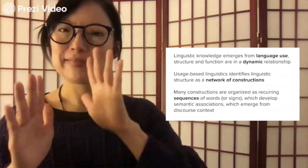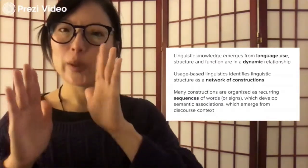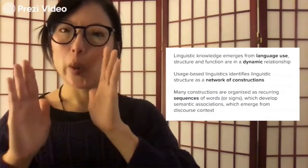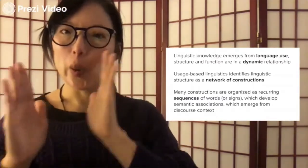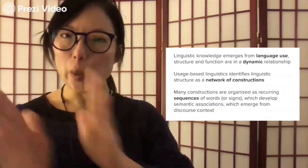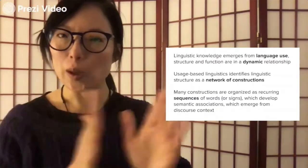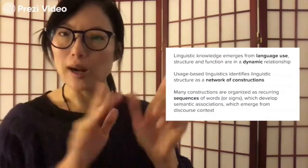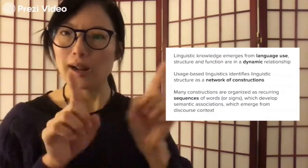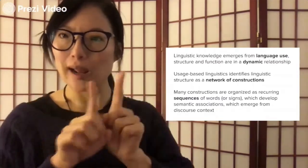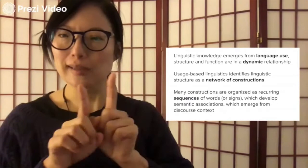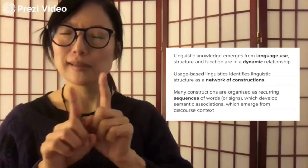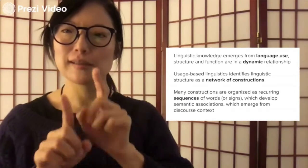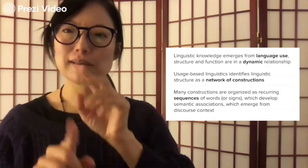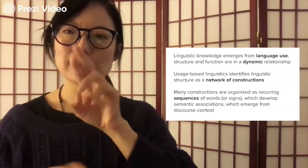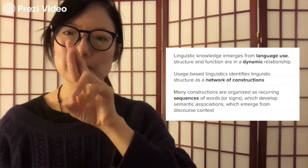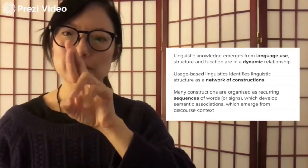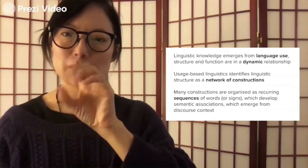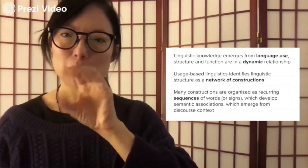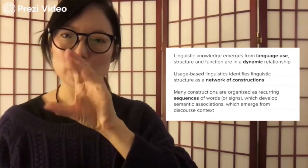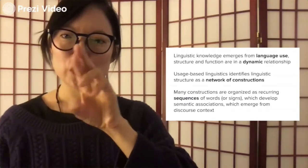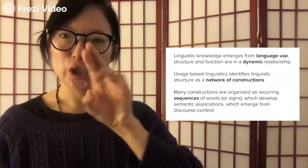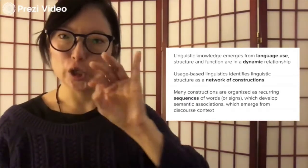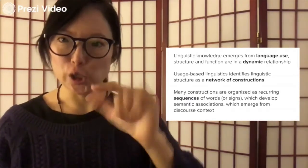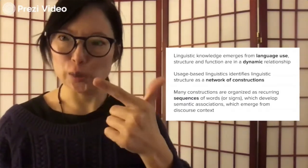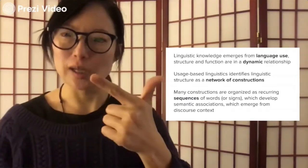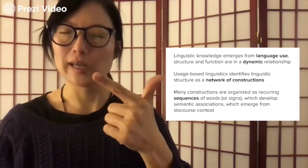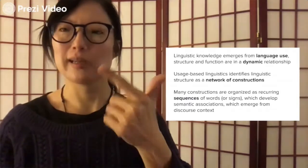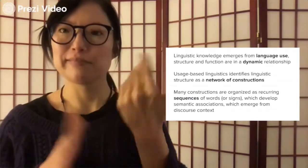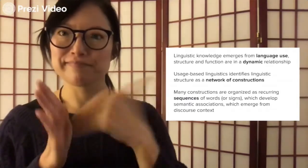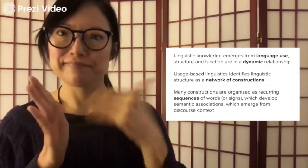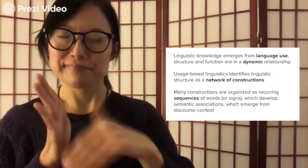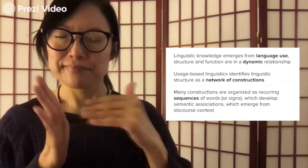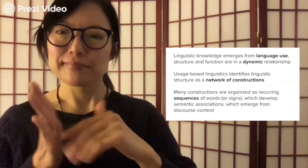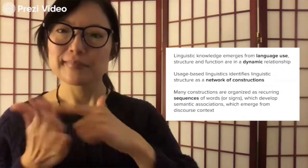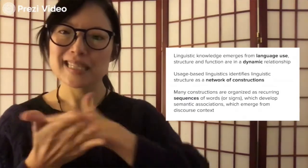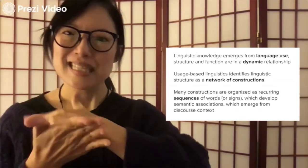explaining it is that many constructions are organized as